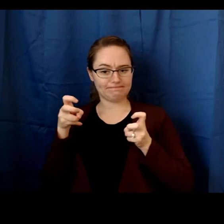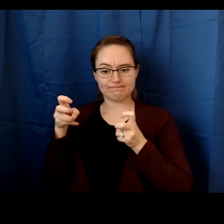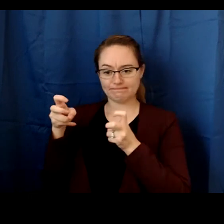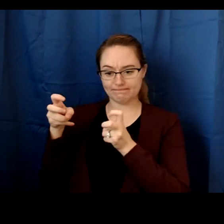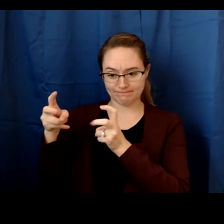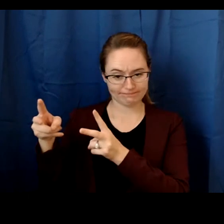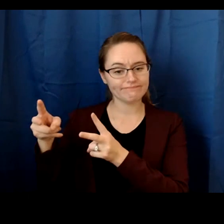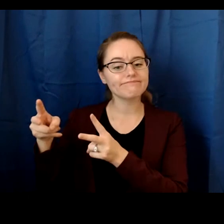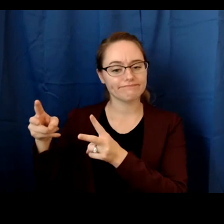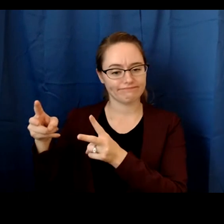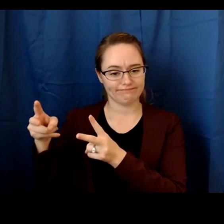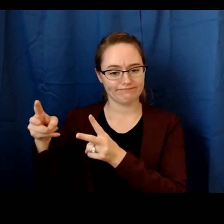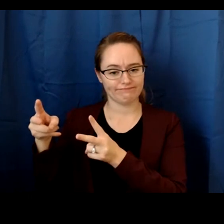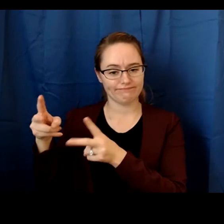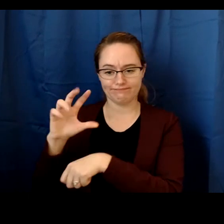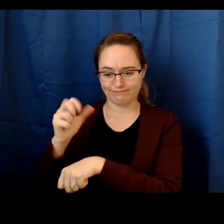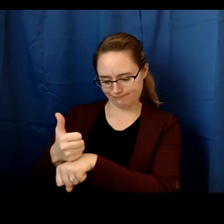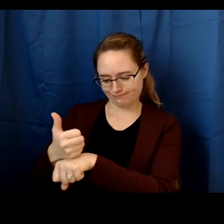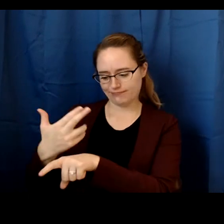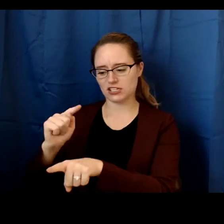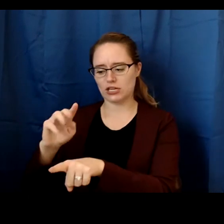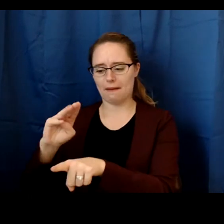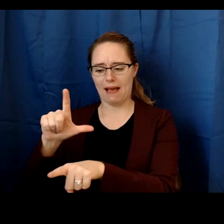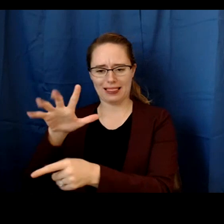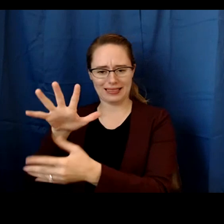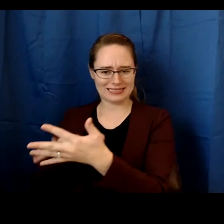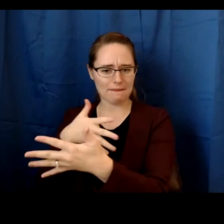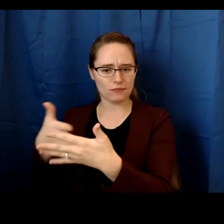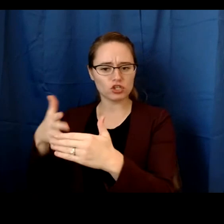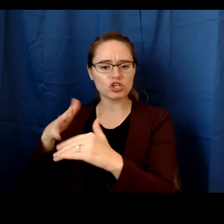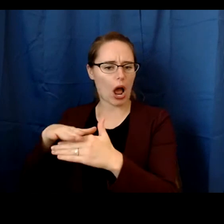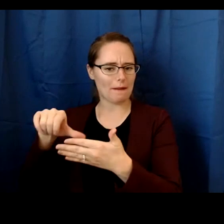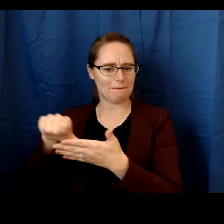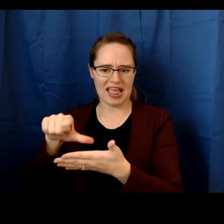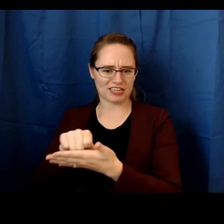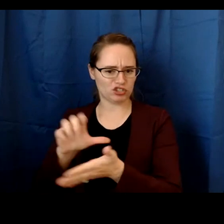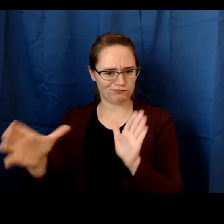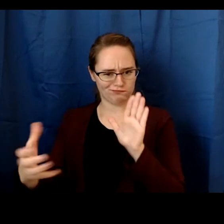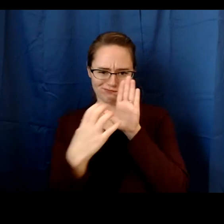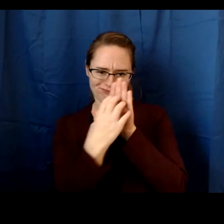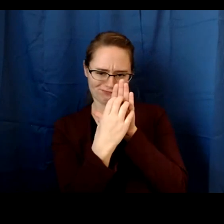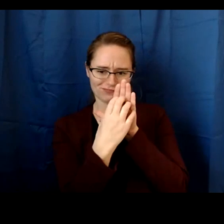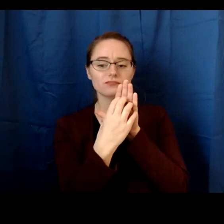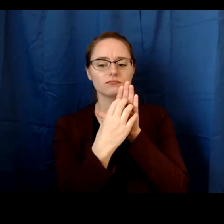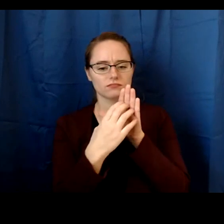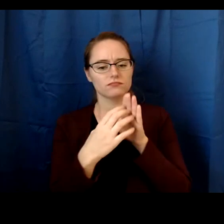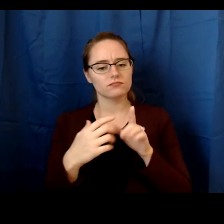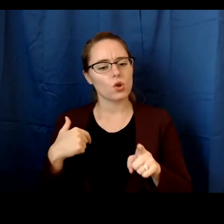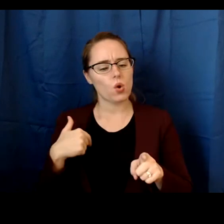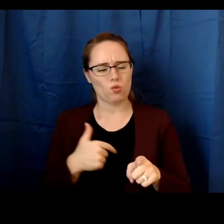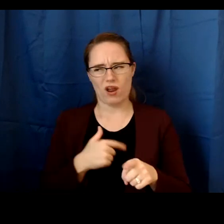I built the HTML tables on the page right there. So that way we could--we had some issues with, you know,